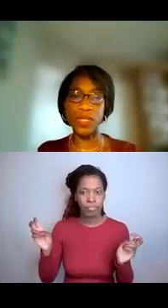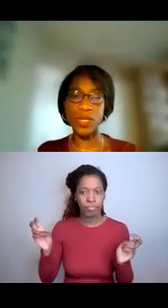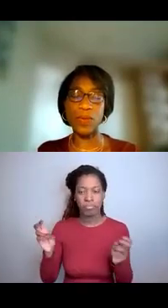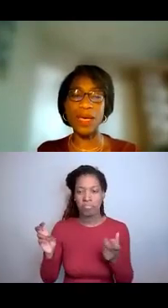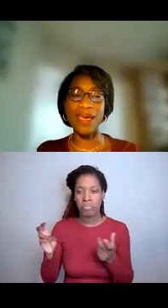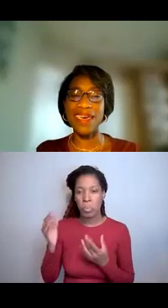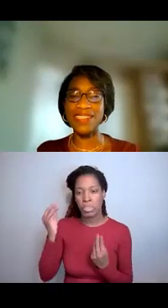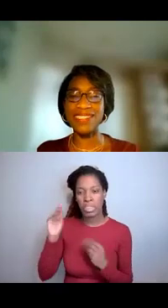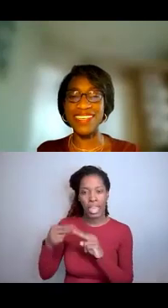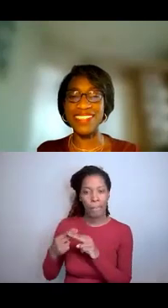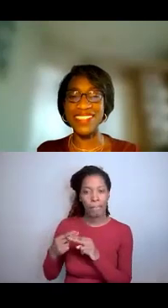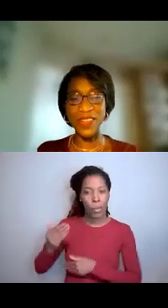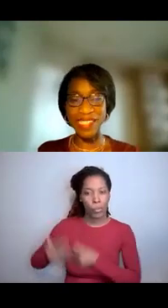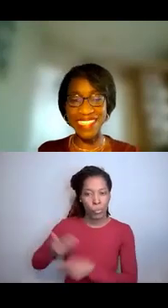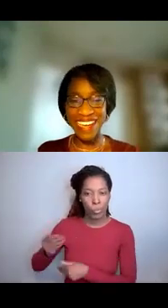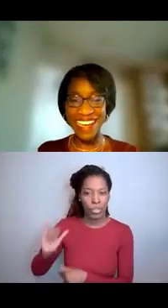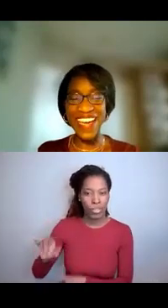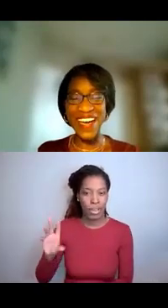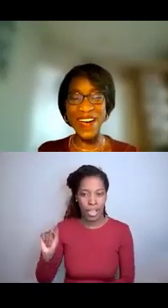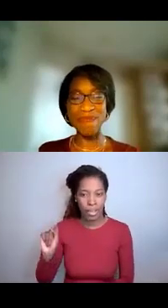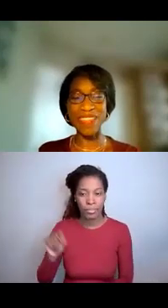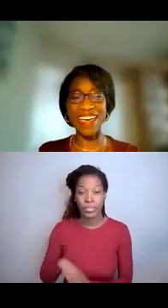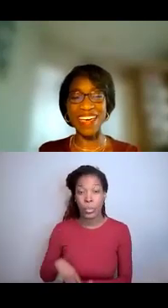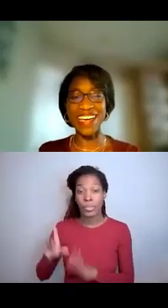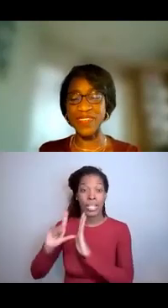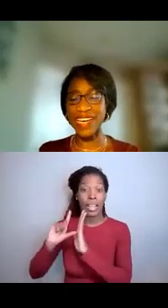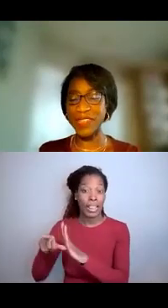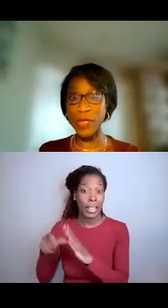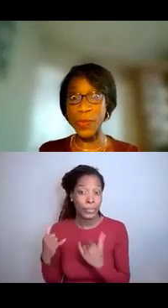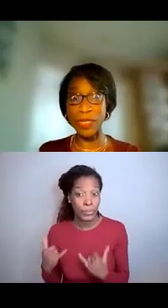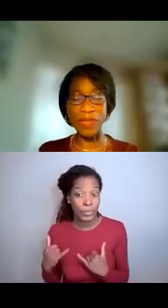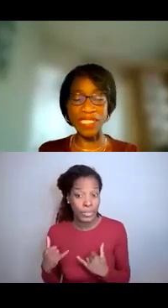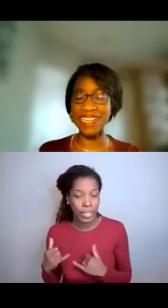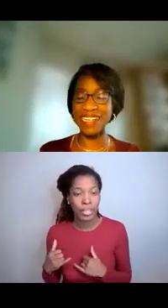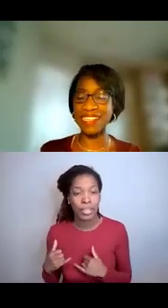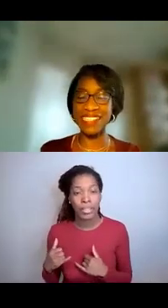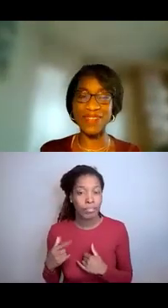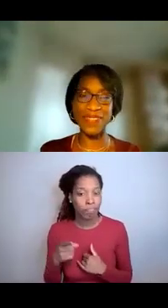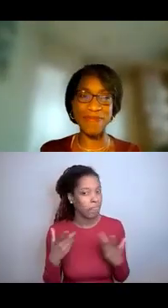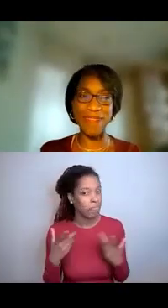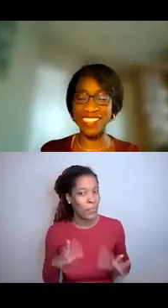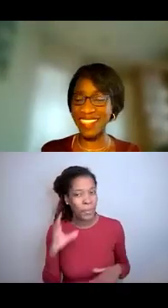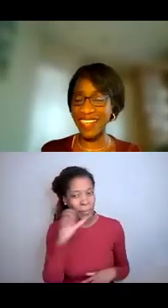So it's later on today at 5. You don't want to miss it. Lots of information there.